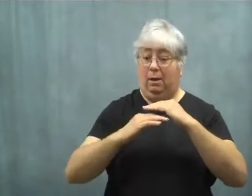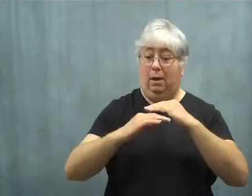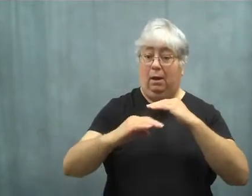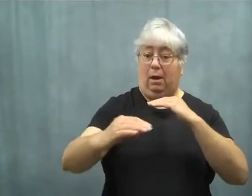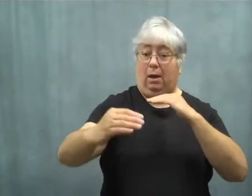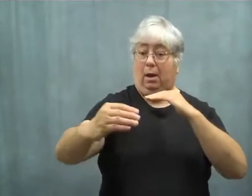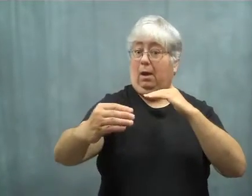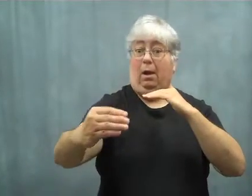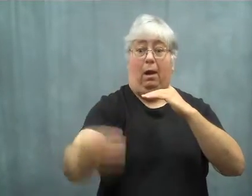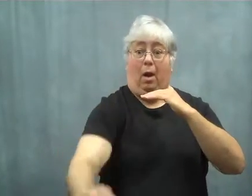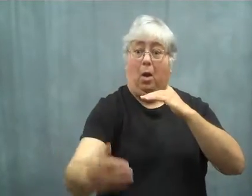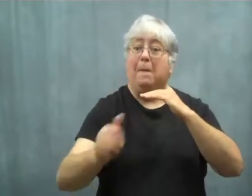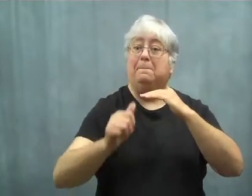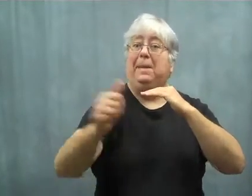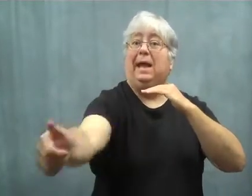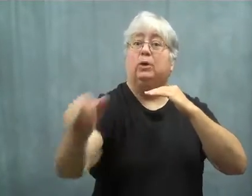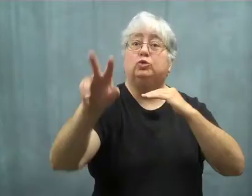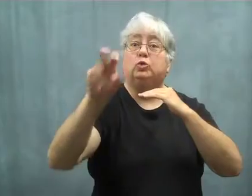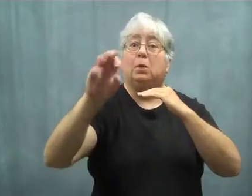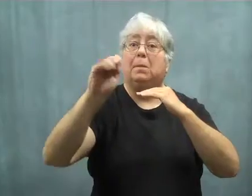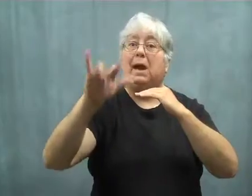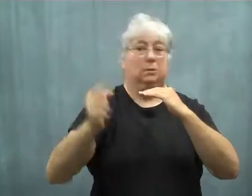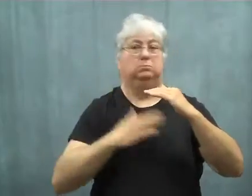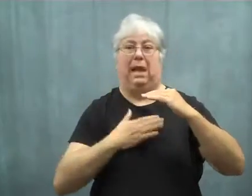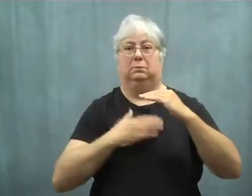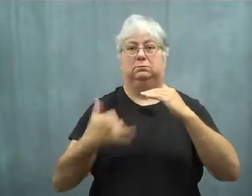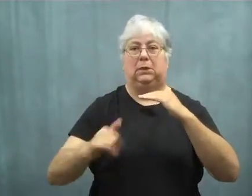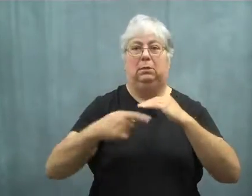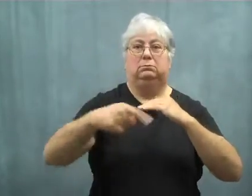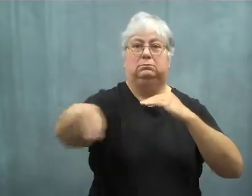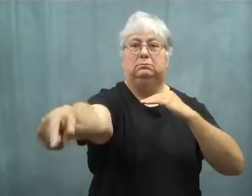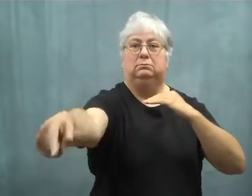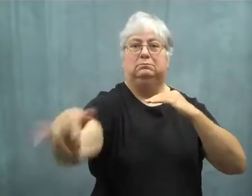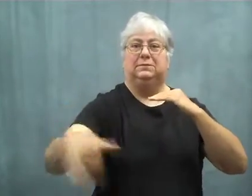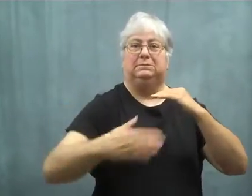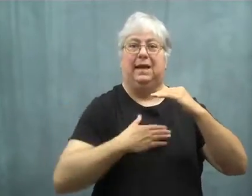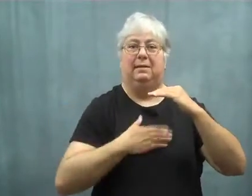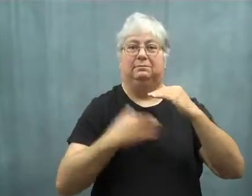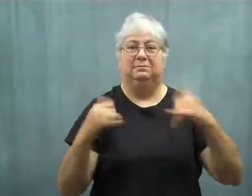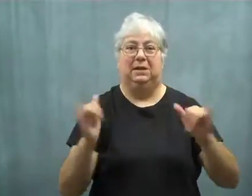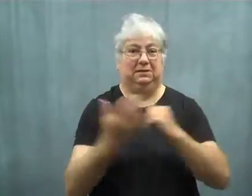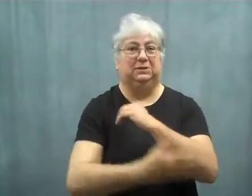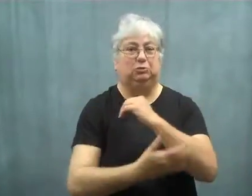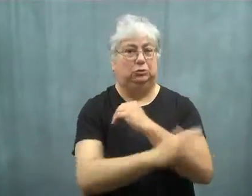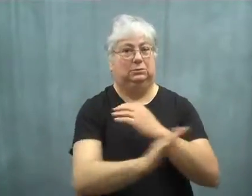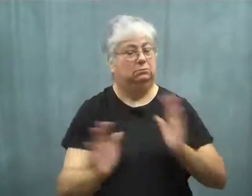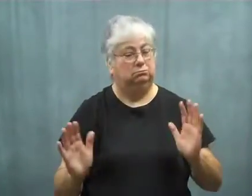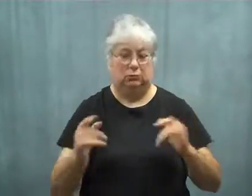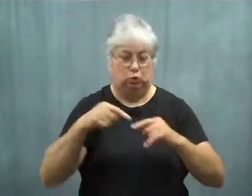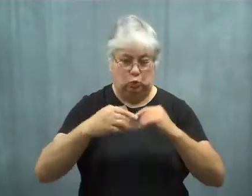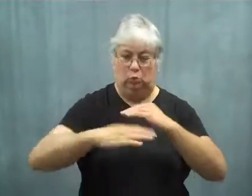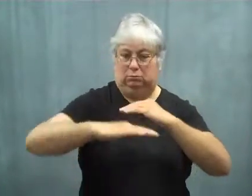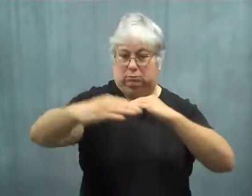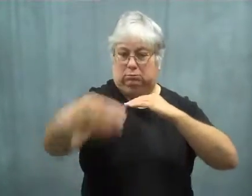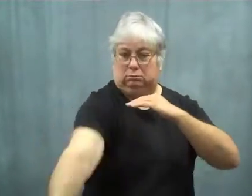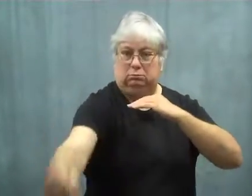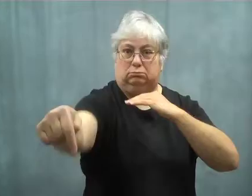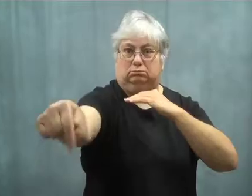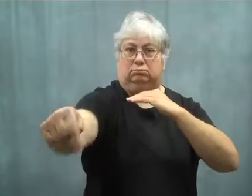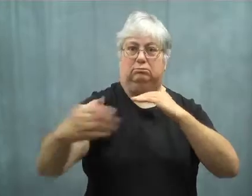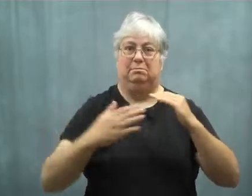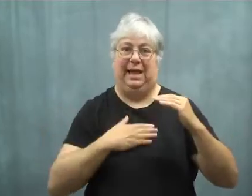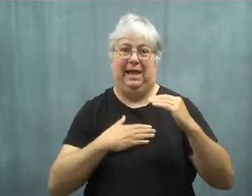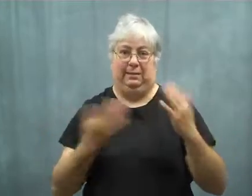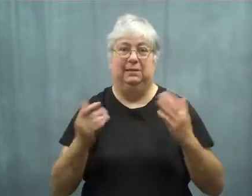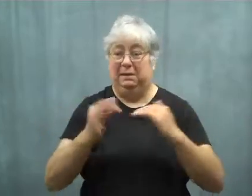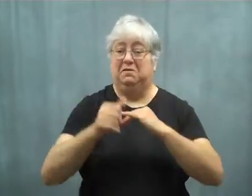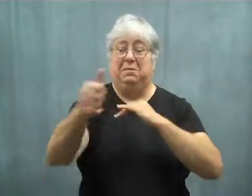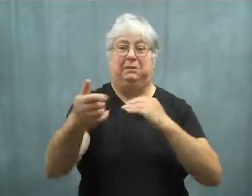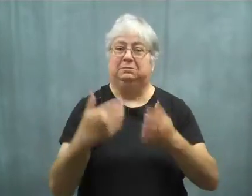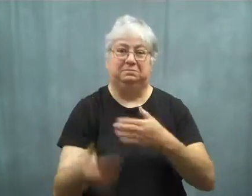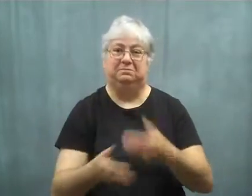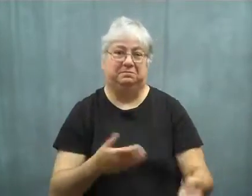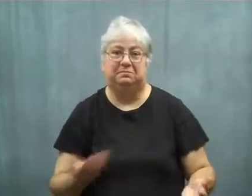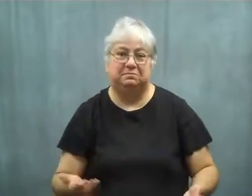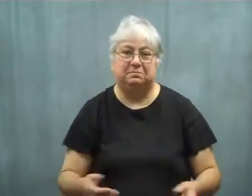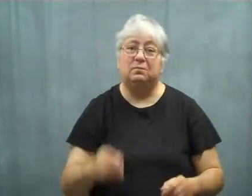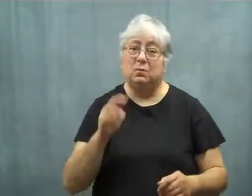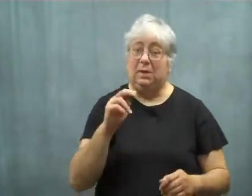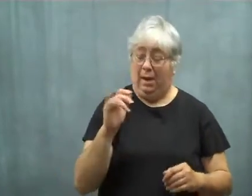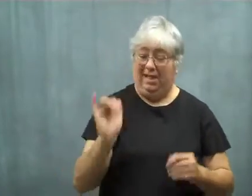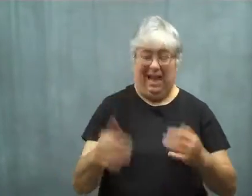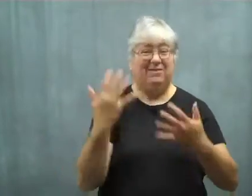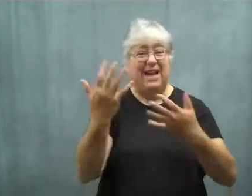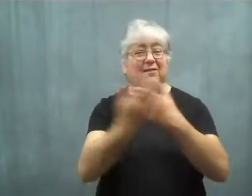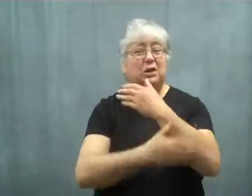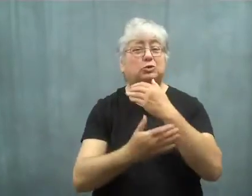If this shelf extends beyond the 200 miles, a country can claim all of it.